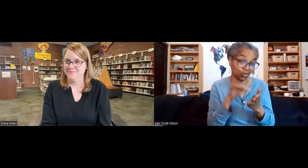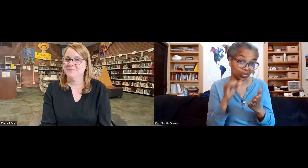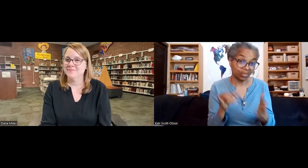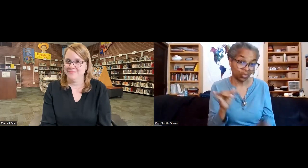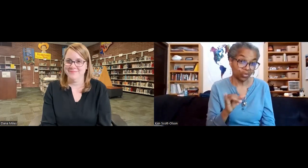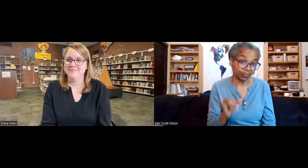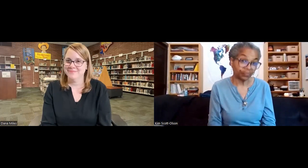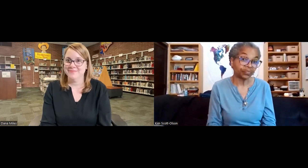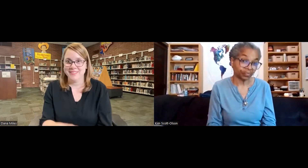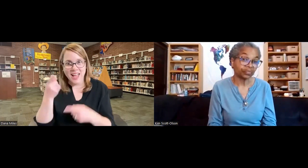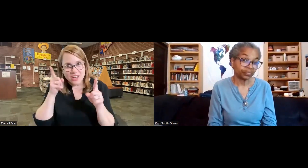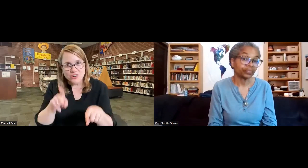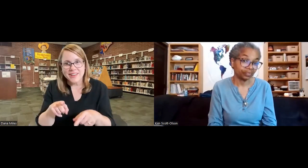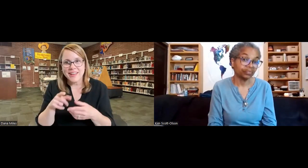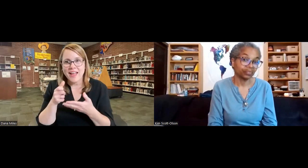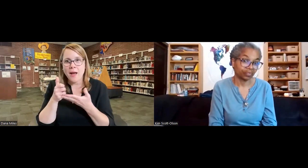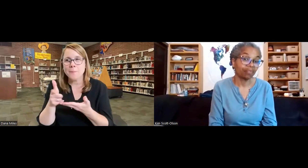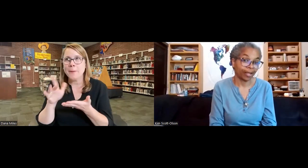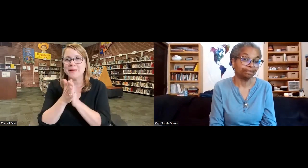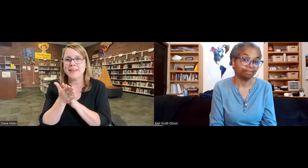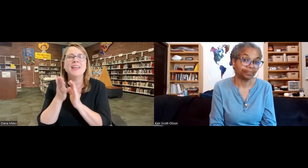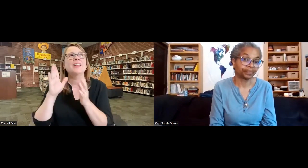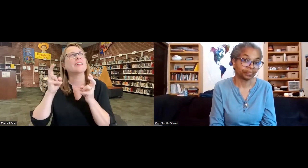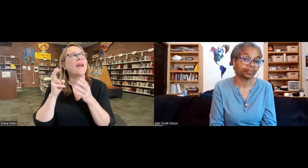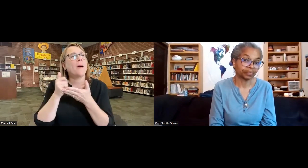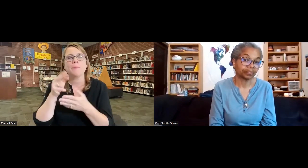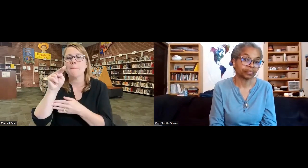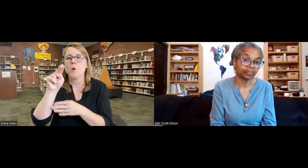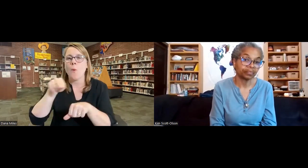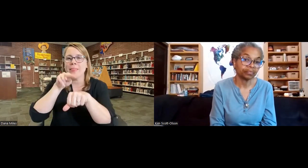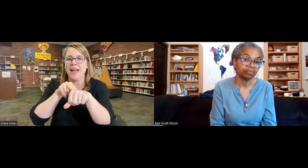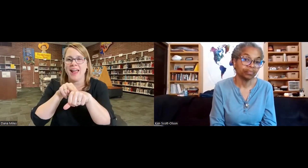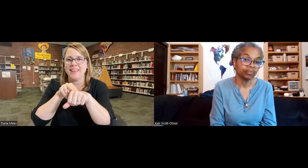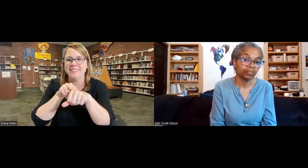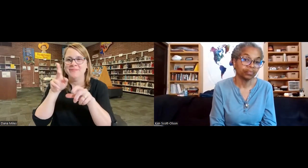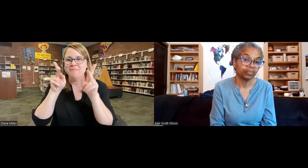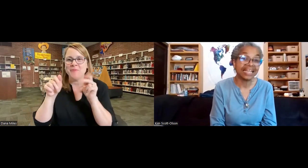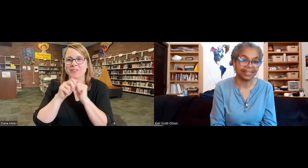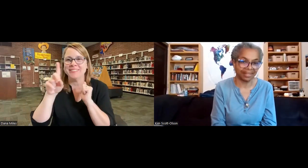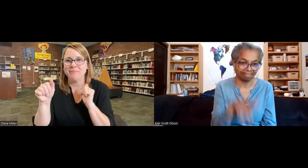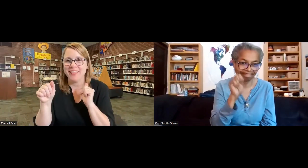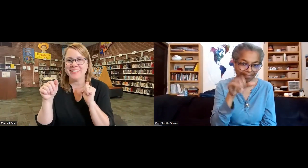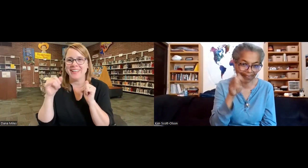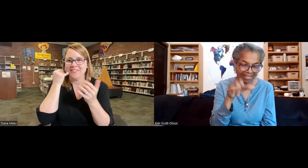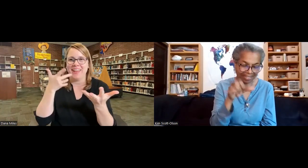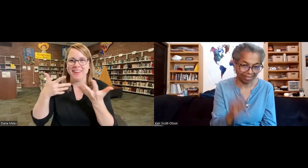for the other students as well. I agree, it helps normalize people with disabilities